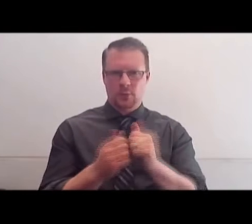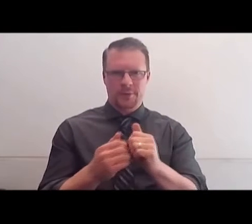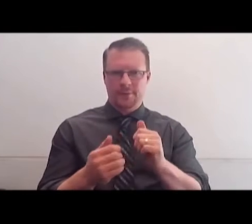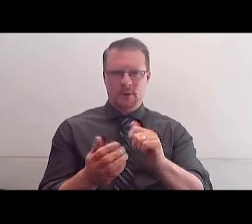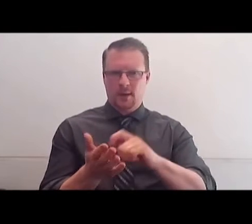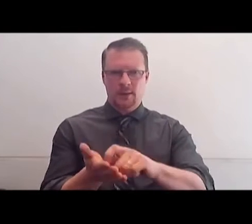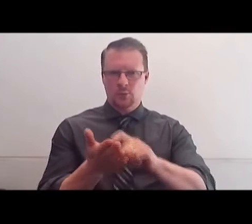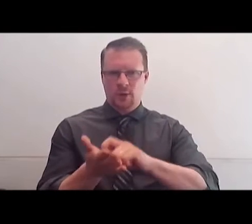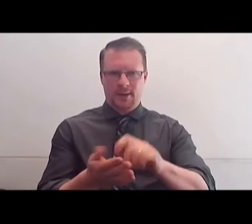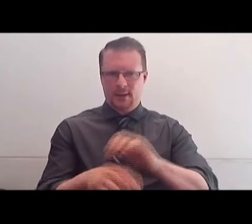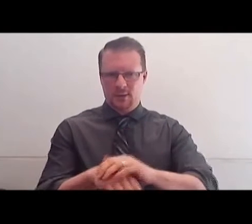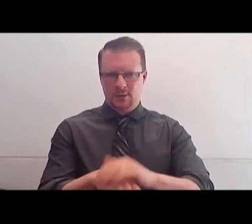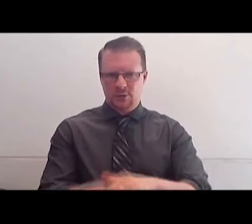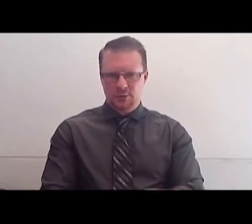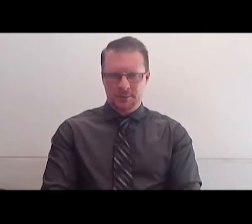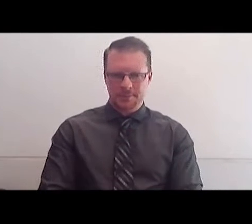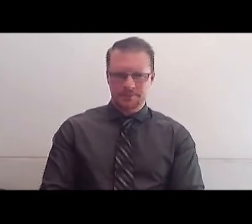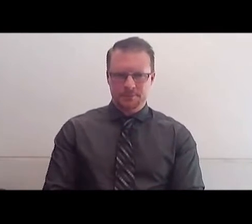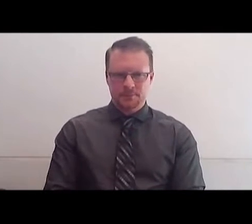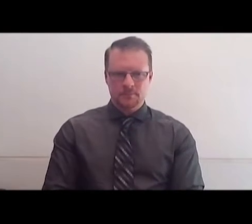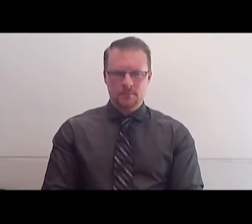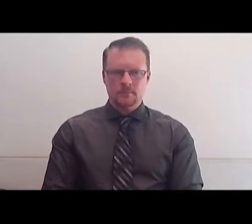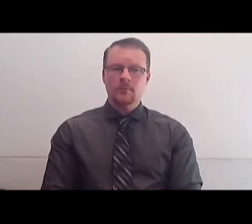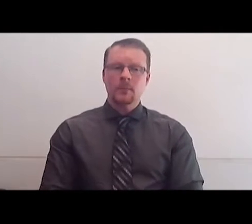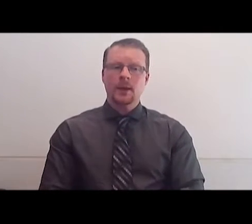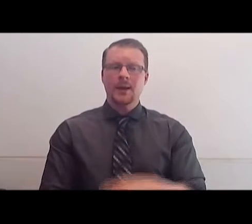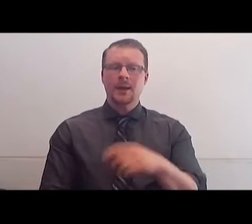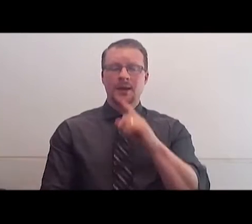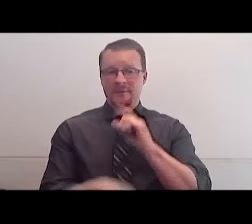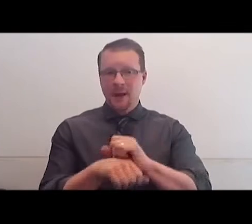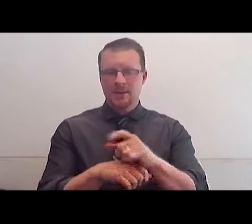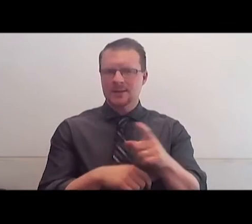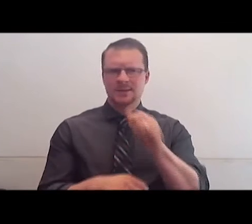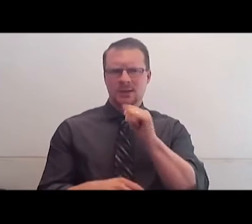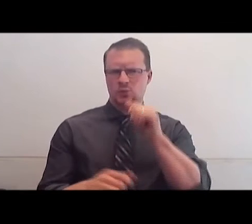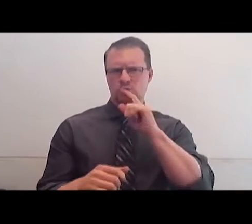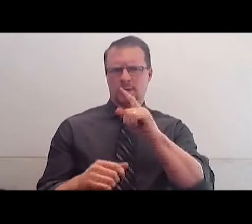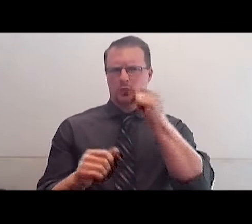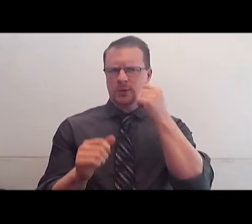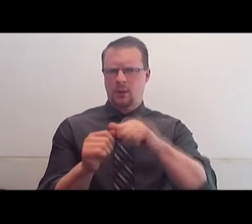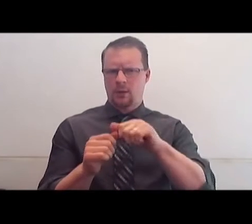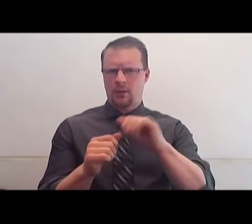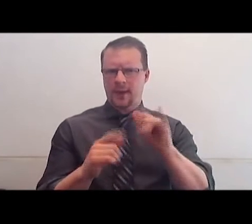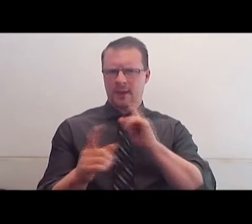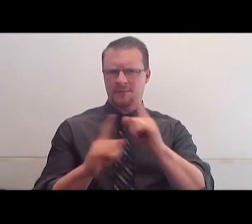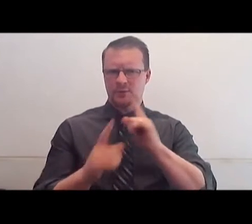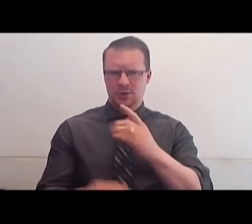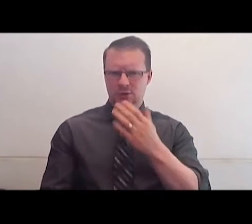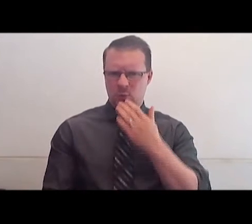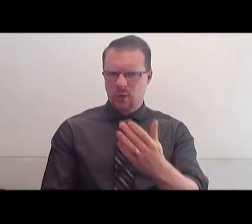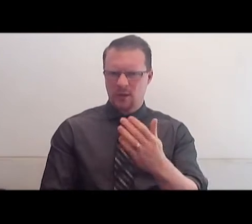So this deaf patient was not proficient or comfortable with written English. In fact, they didn't really recall